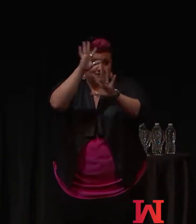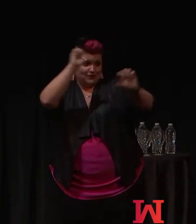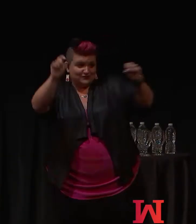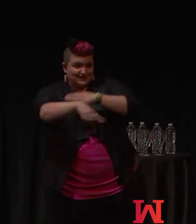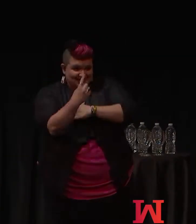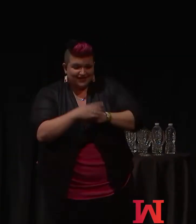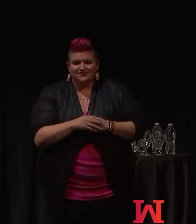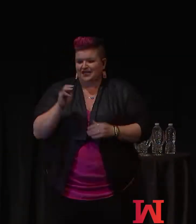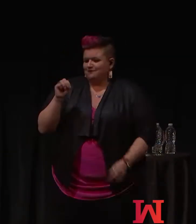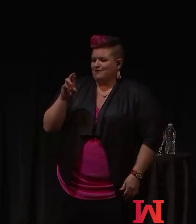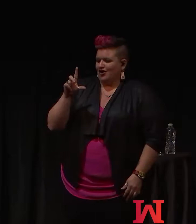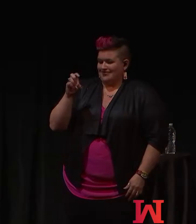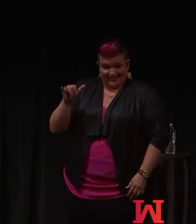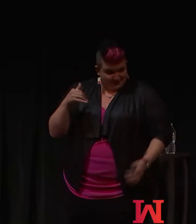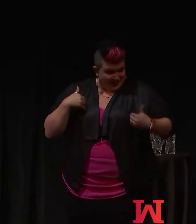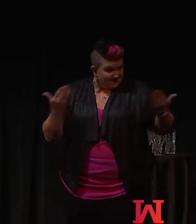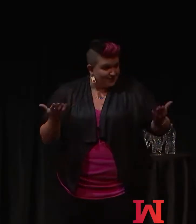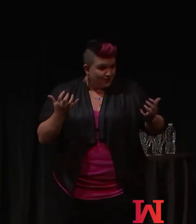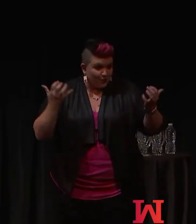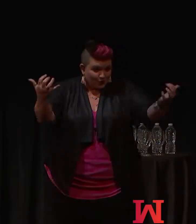And Marley who we have here in the room.